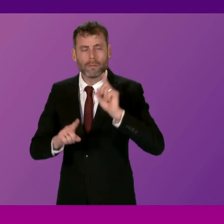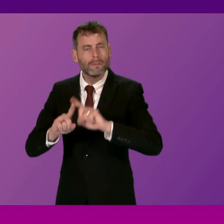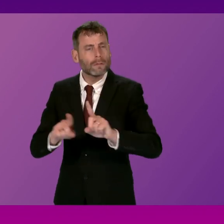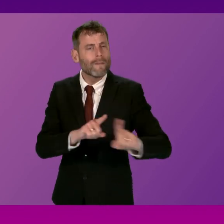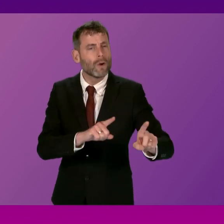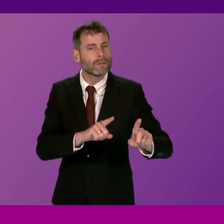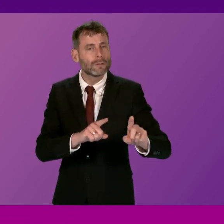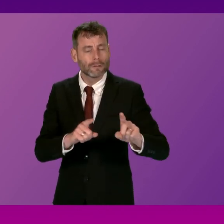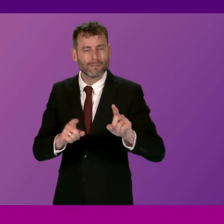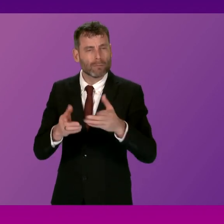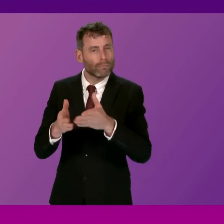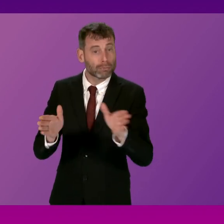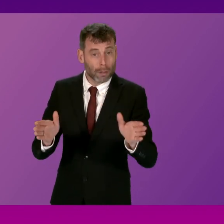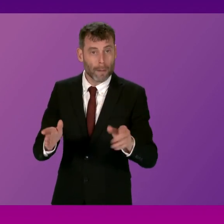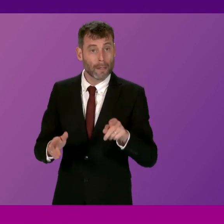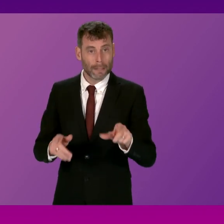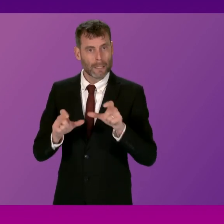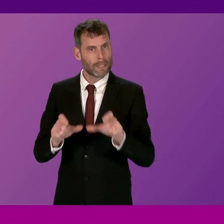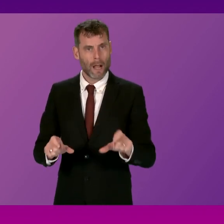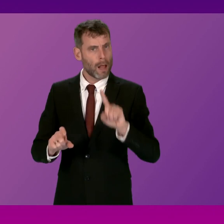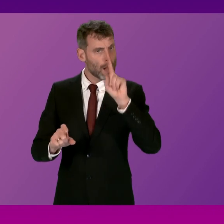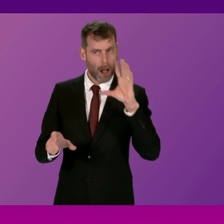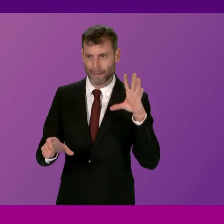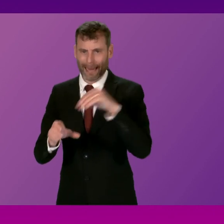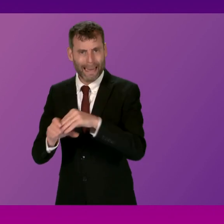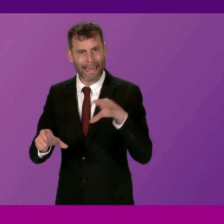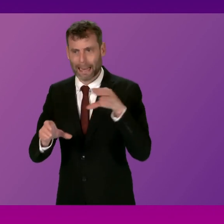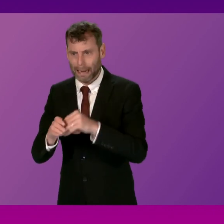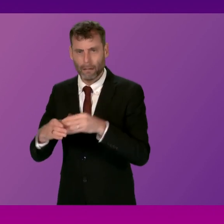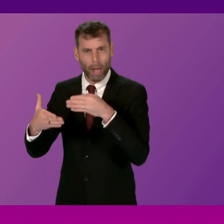restrained and subdued in ways that leave lasting trauma.